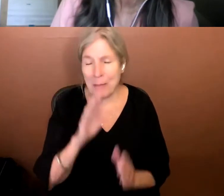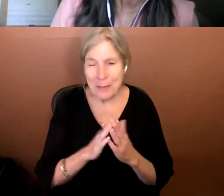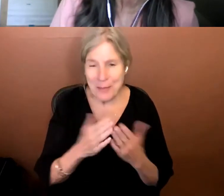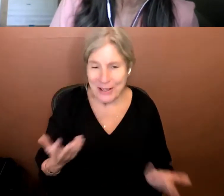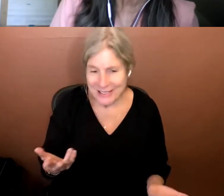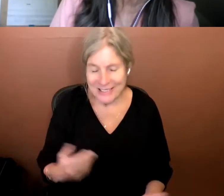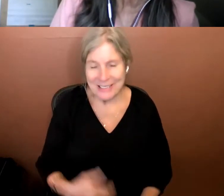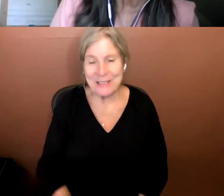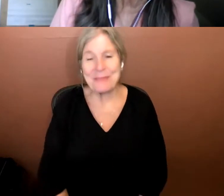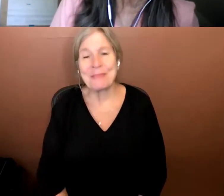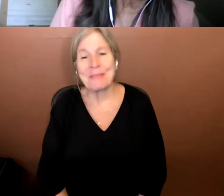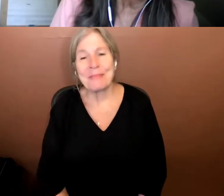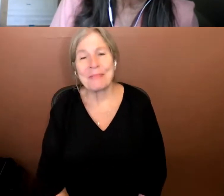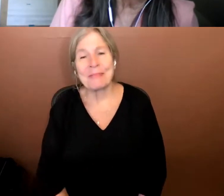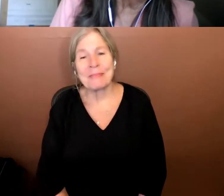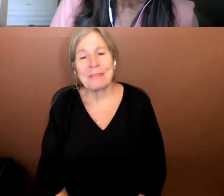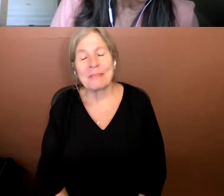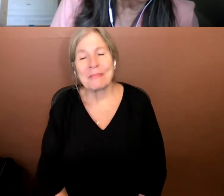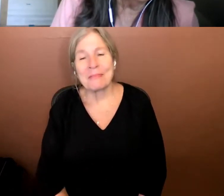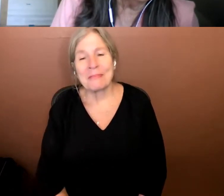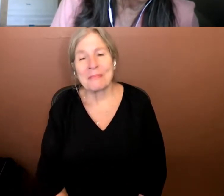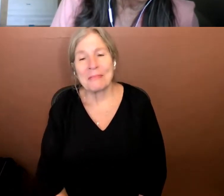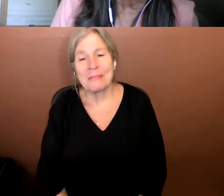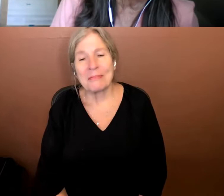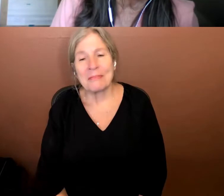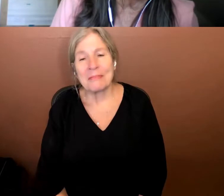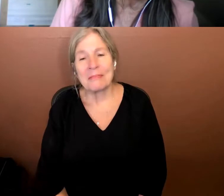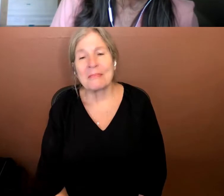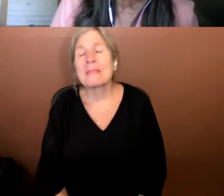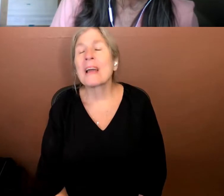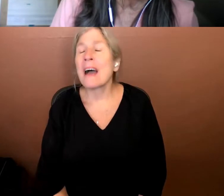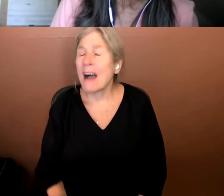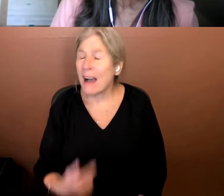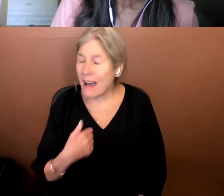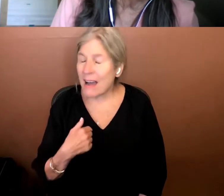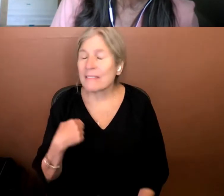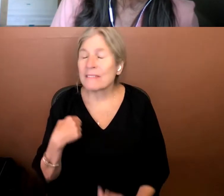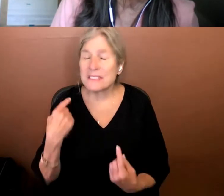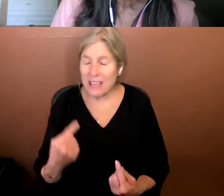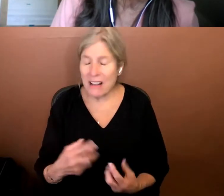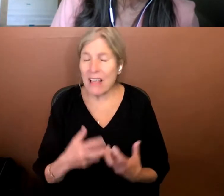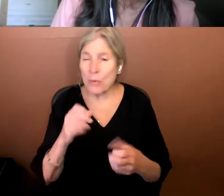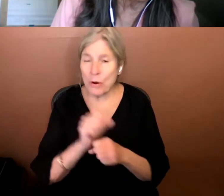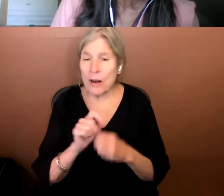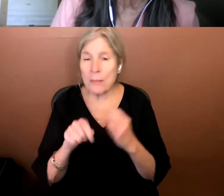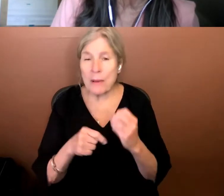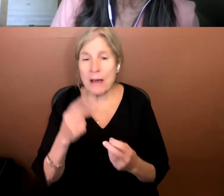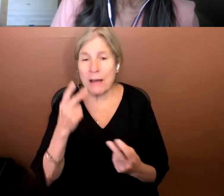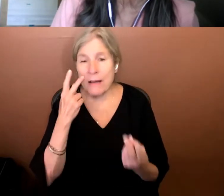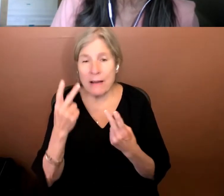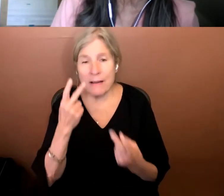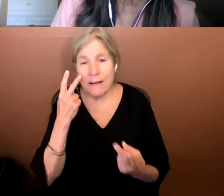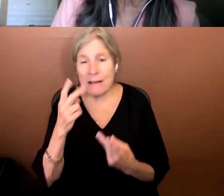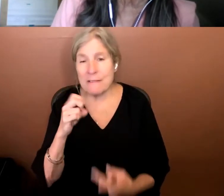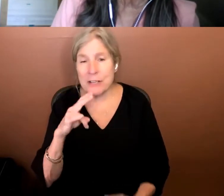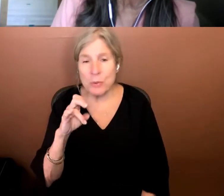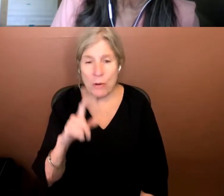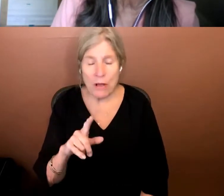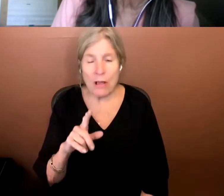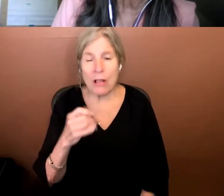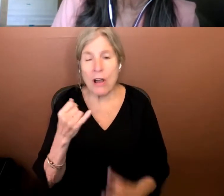I have done a good deal of work about visual art and blind access to